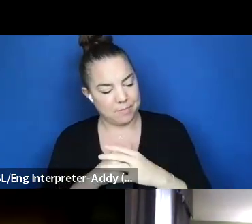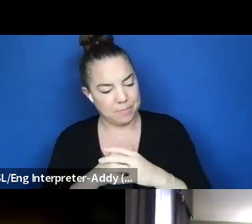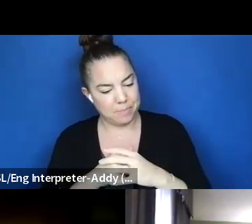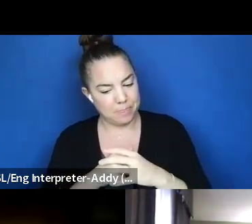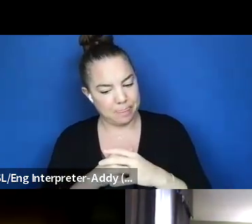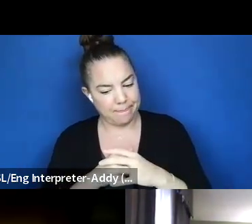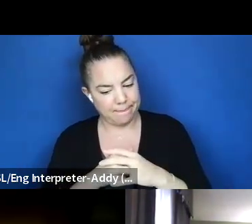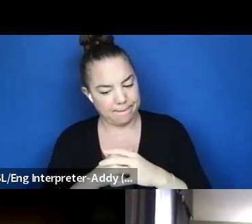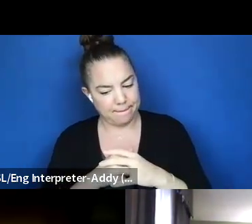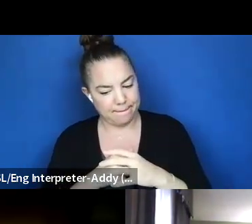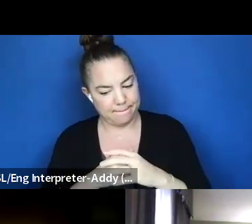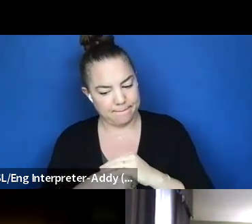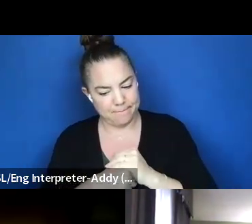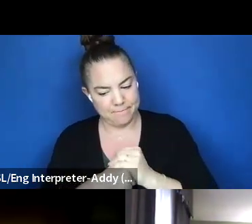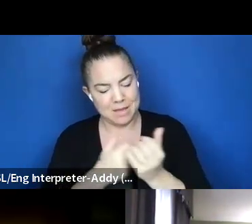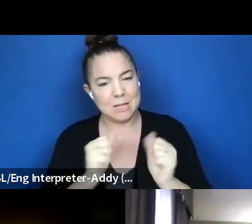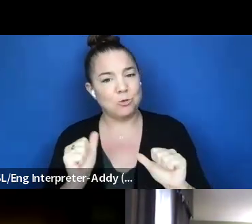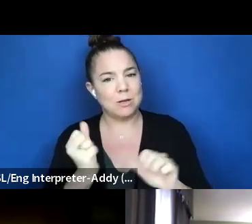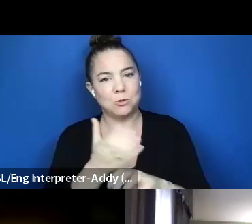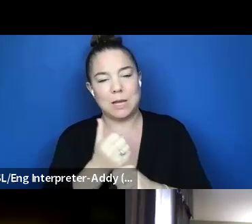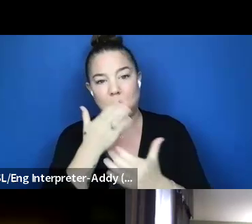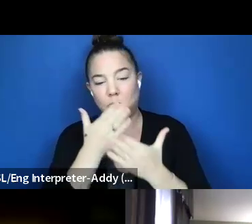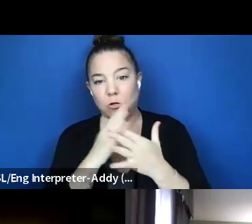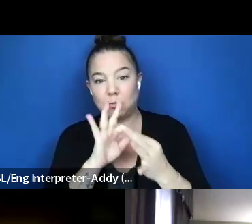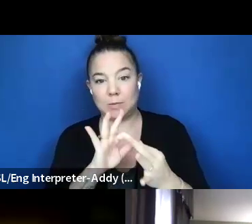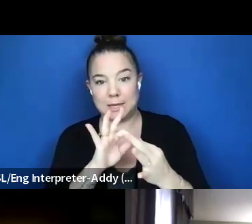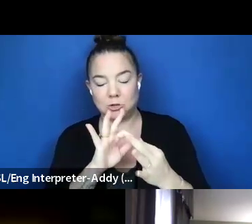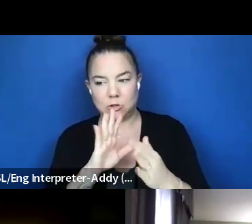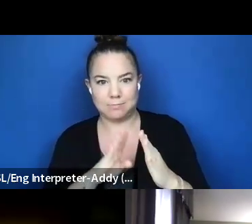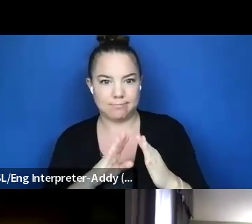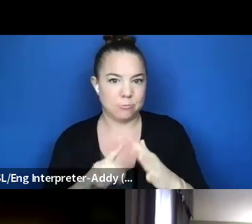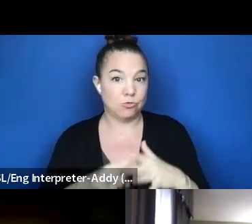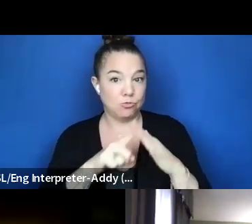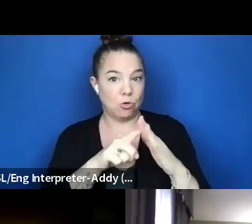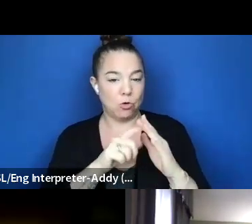Adeleigh Belyeu: trying to get a good relationship started Adeleigh Belyeu: with my State